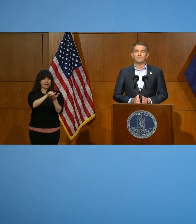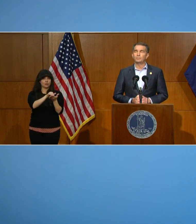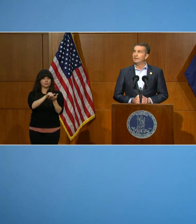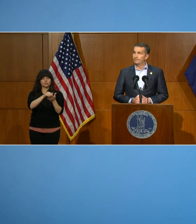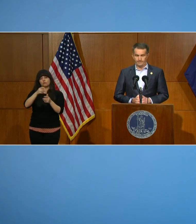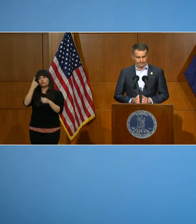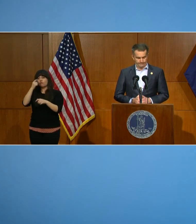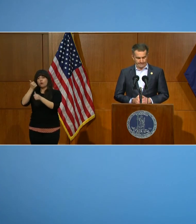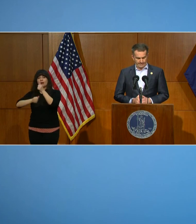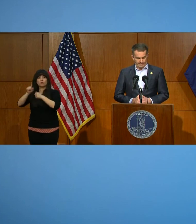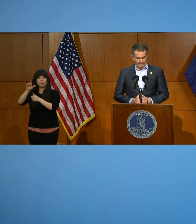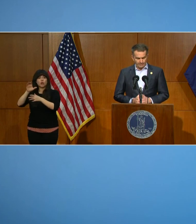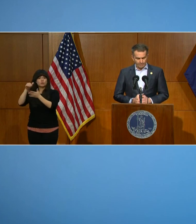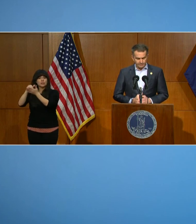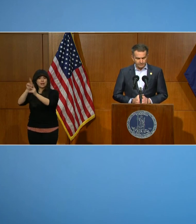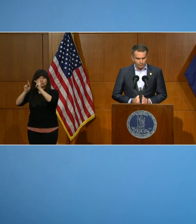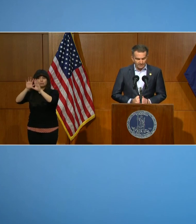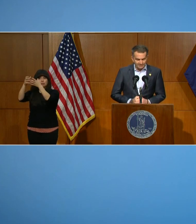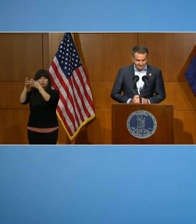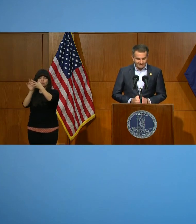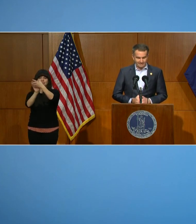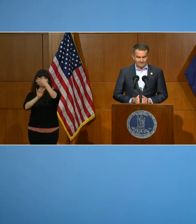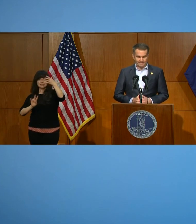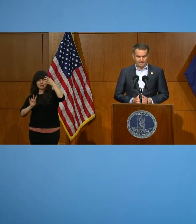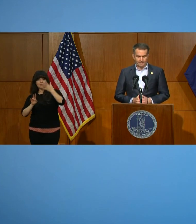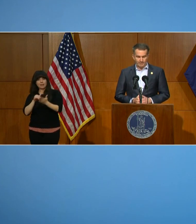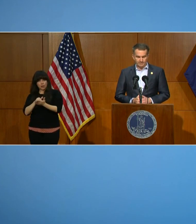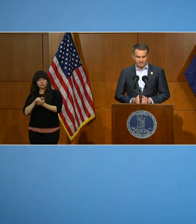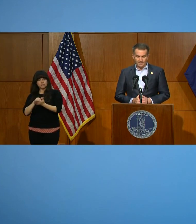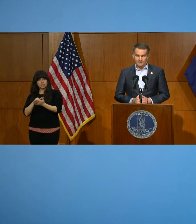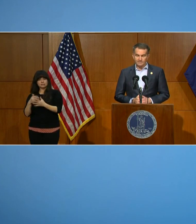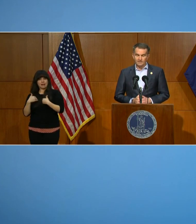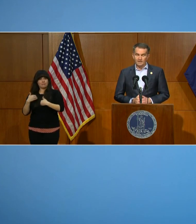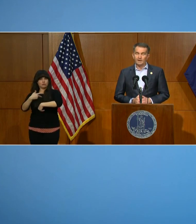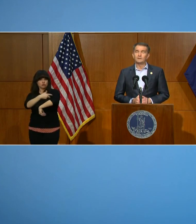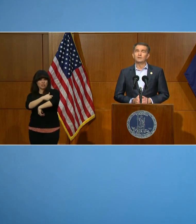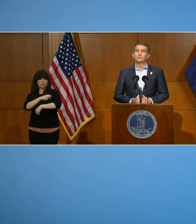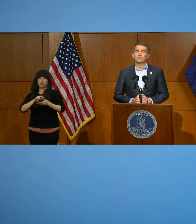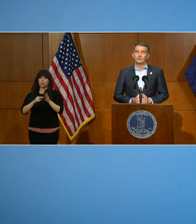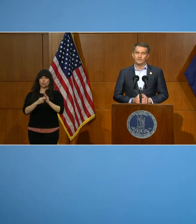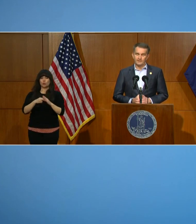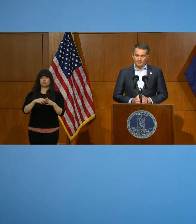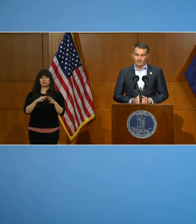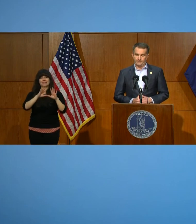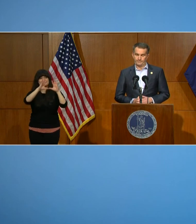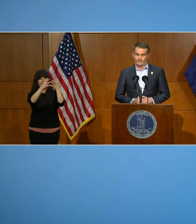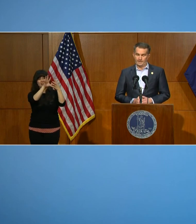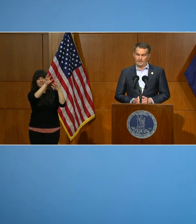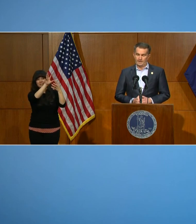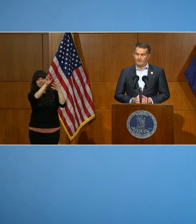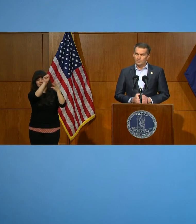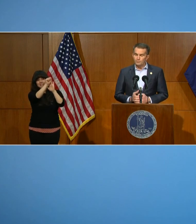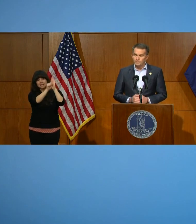WE HAVE REACHED ABOUT 7000 PER